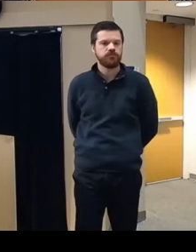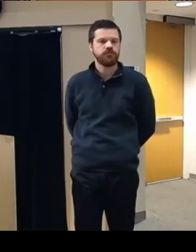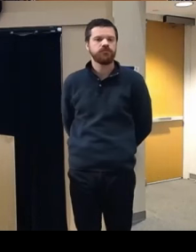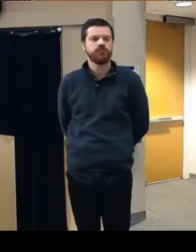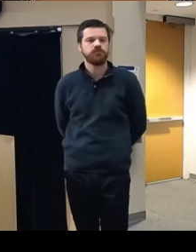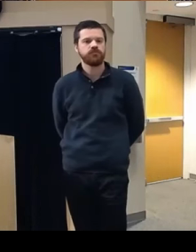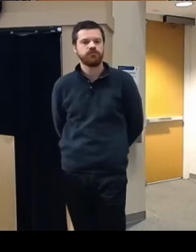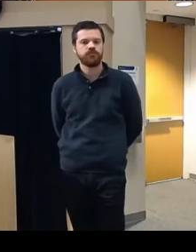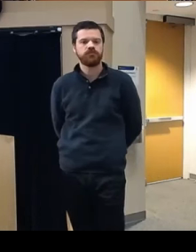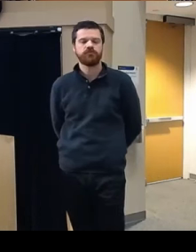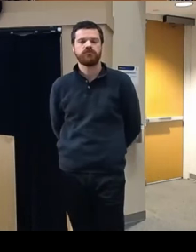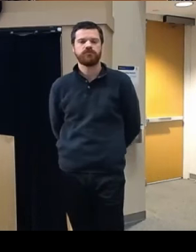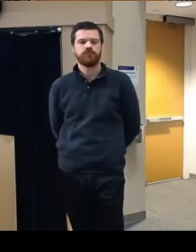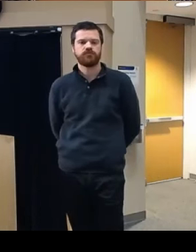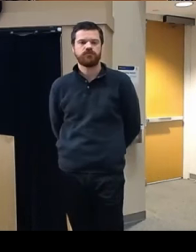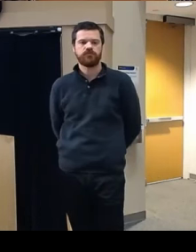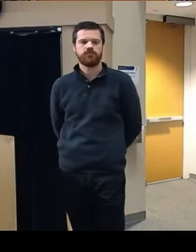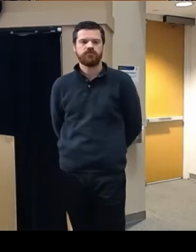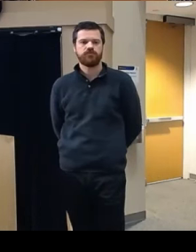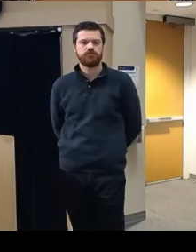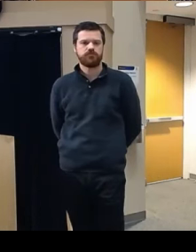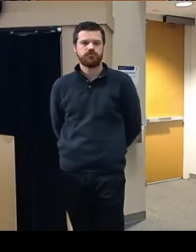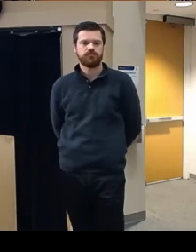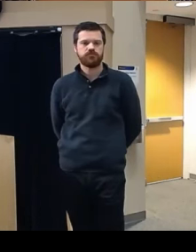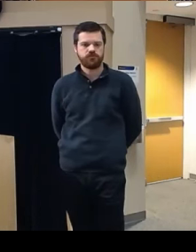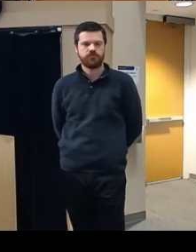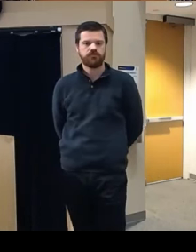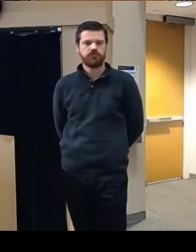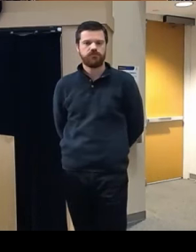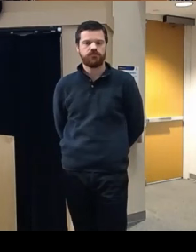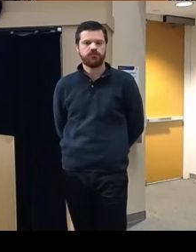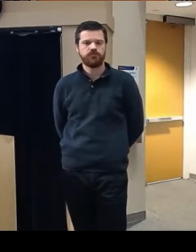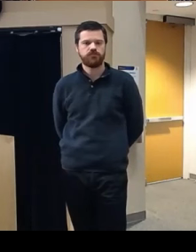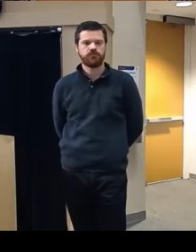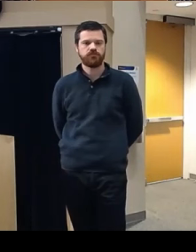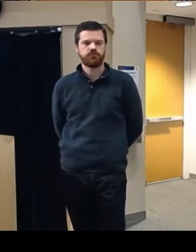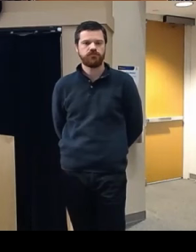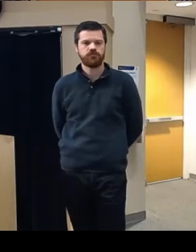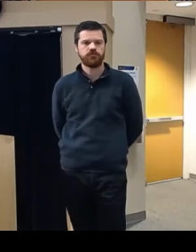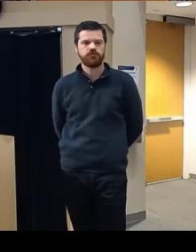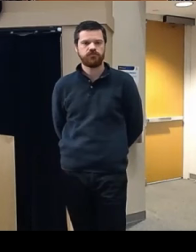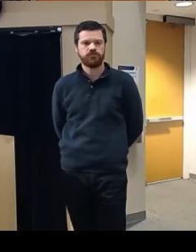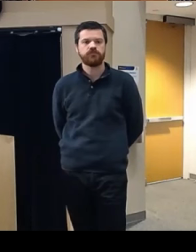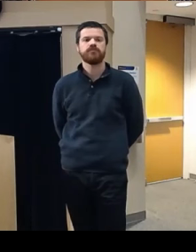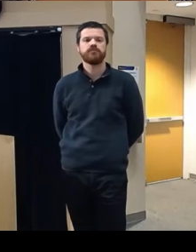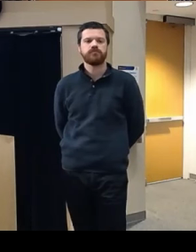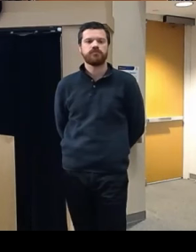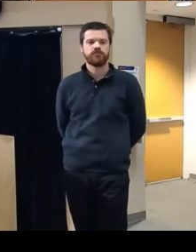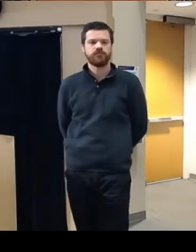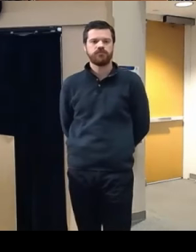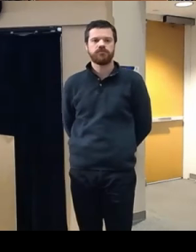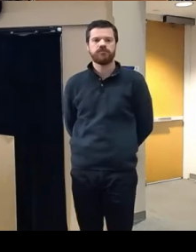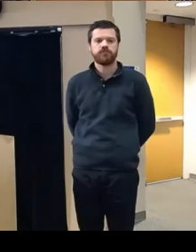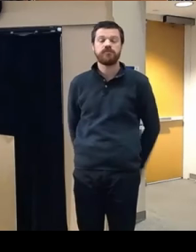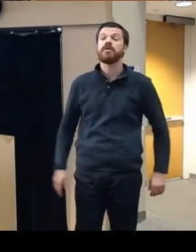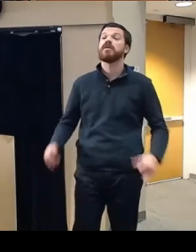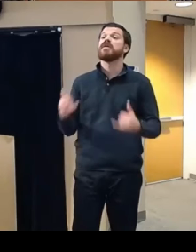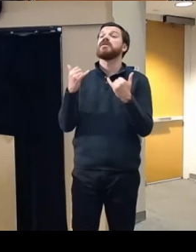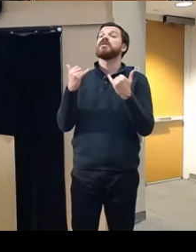so another important um piece to be aware of is where to find a completed treatment plan if I